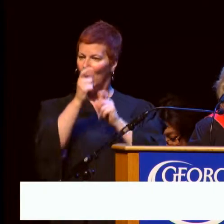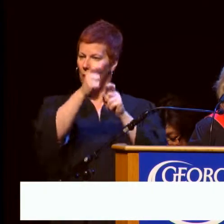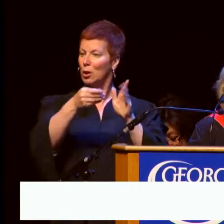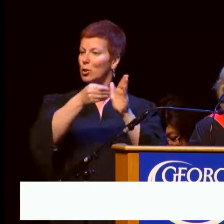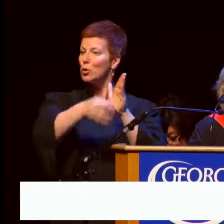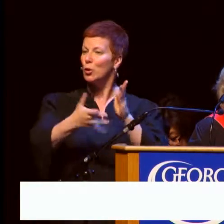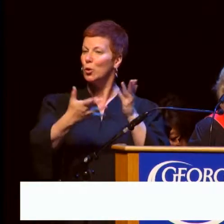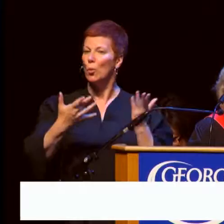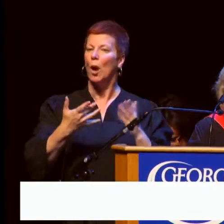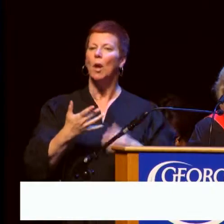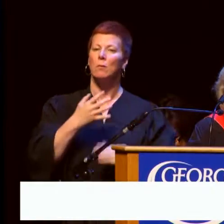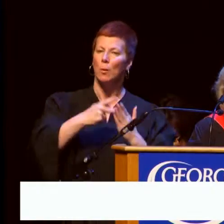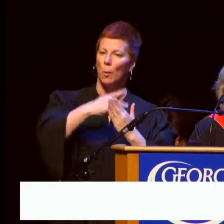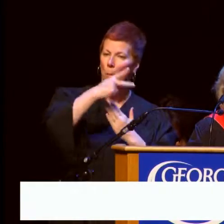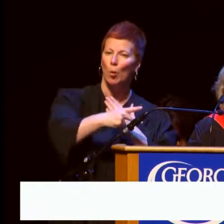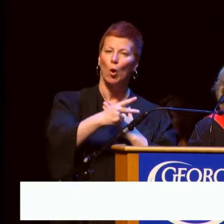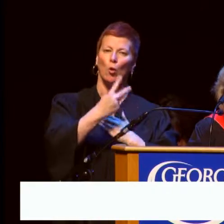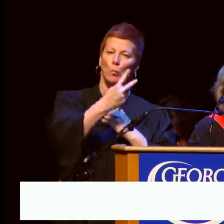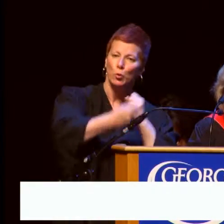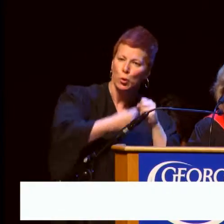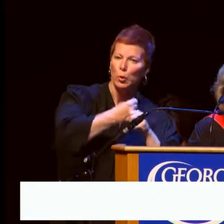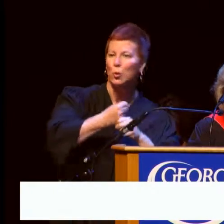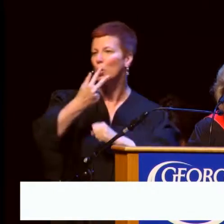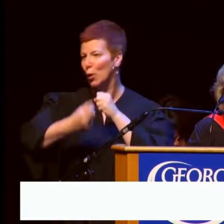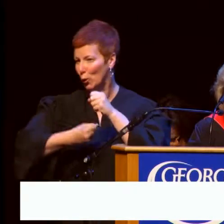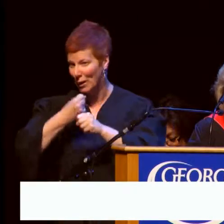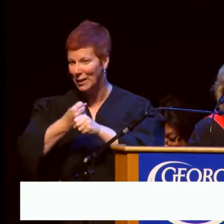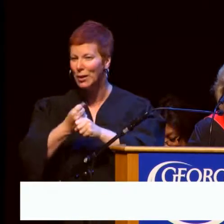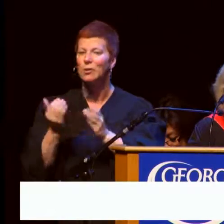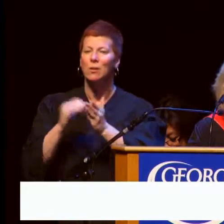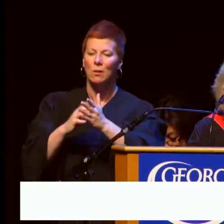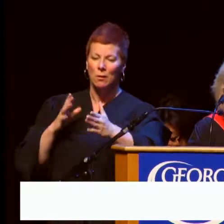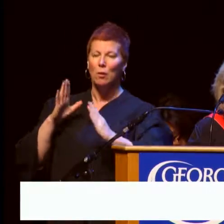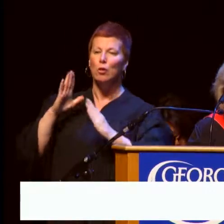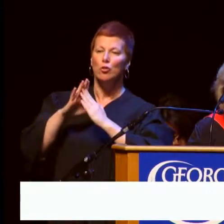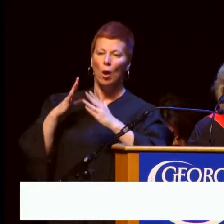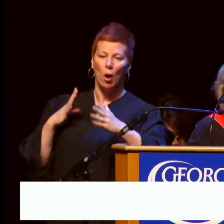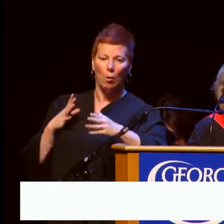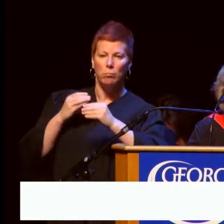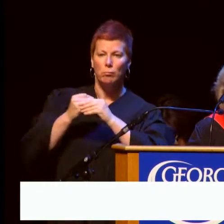IN A TWO OR THREE YEAR PROGRAM WITH THE HIGHEST CUMULATIVE GRADE POINT AVERAGE.